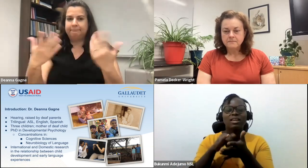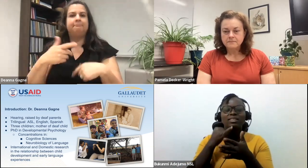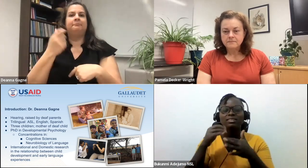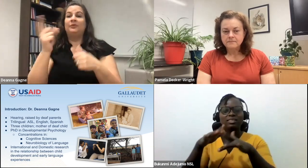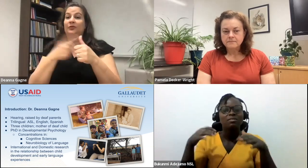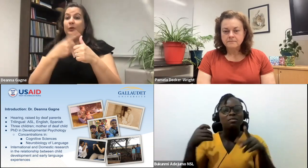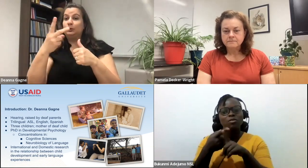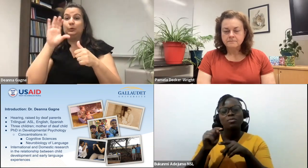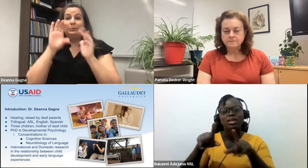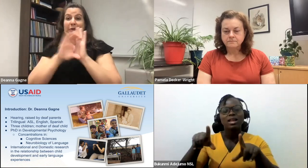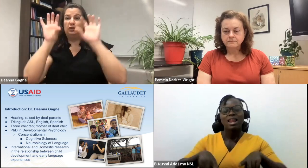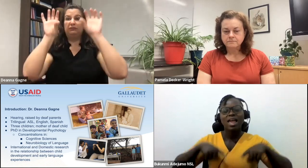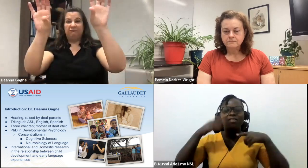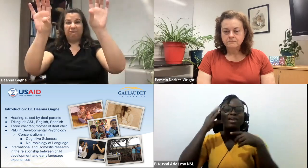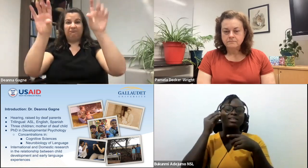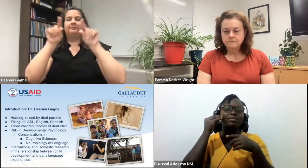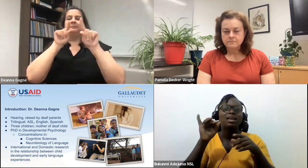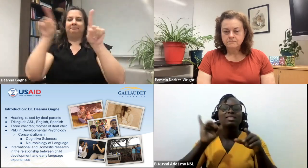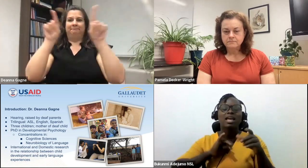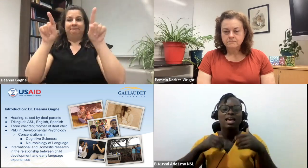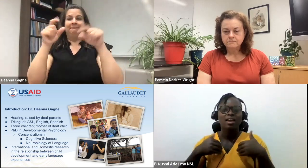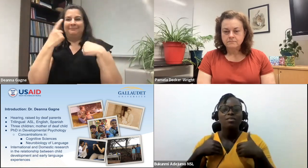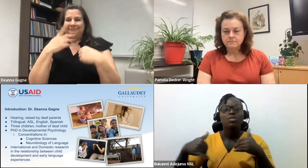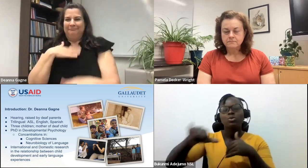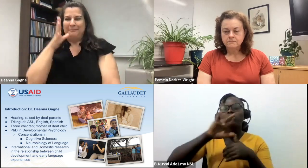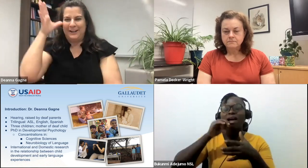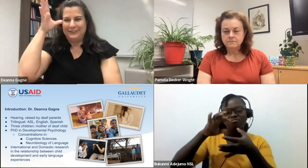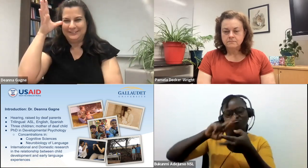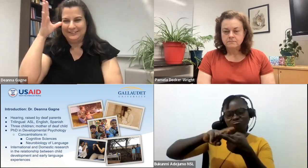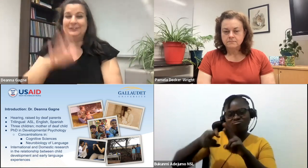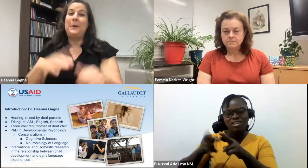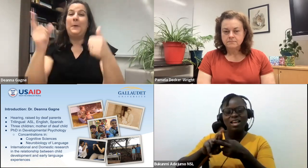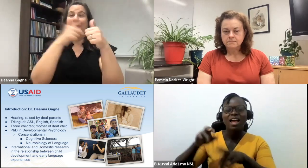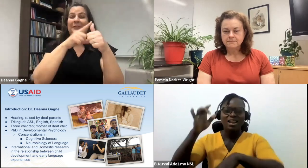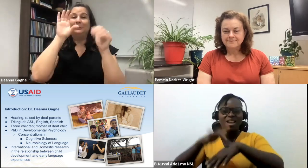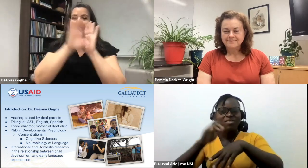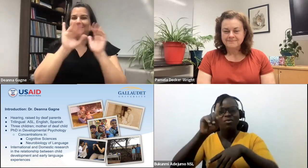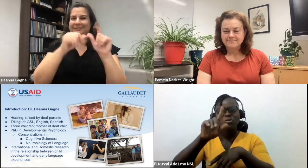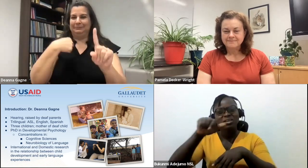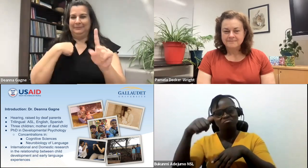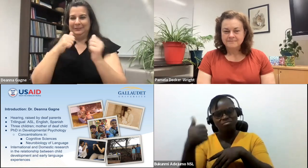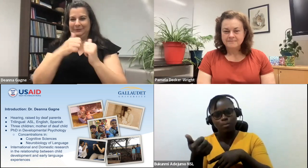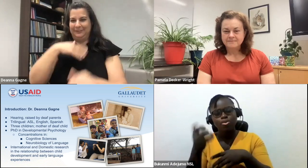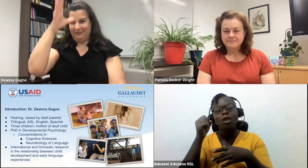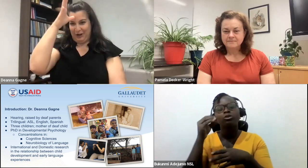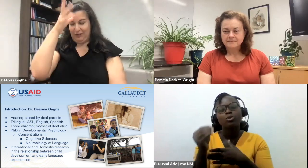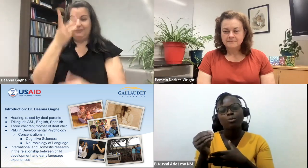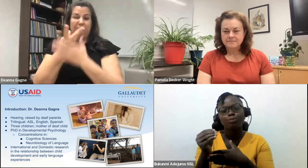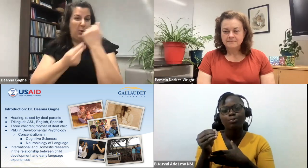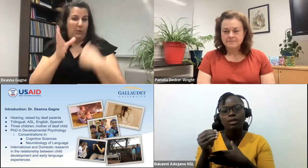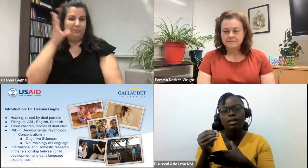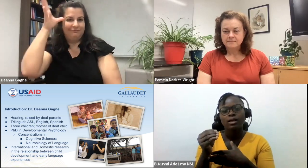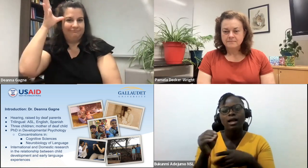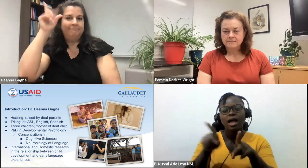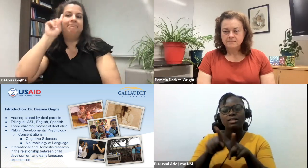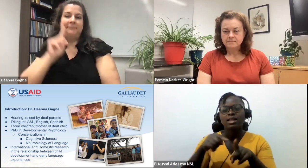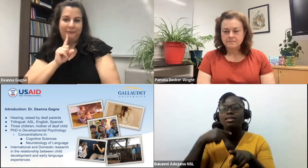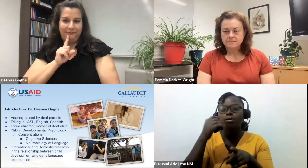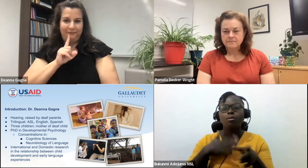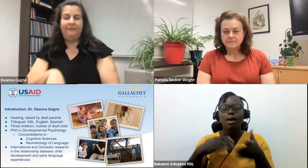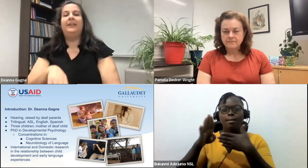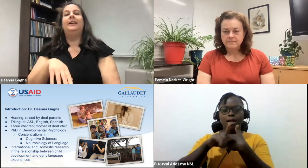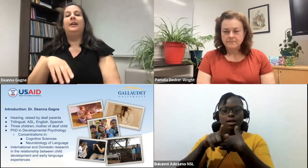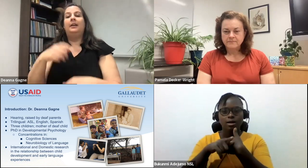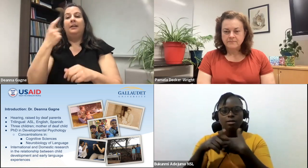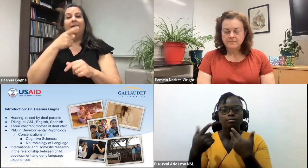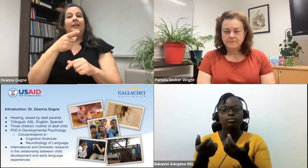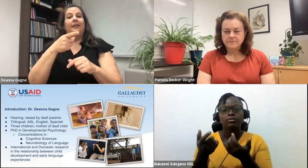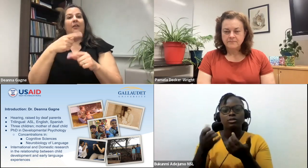is, as I tell you my background. Bear that in mind. So there, see a couple of images up top. Those are my parents, and the person that just me, with my father, and with both my parents are deaf.